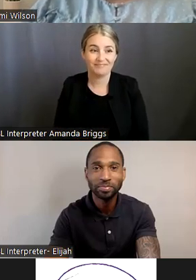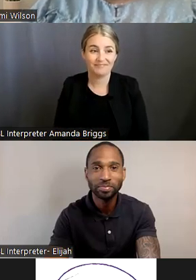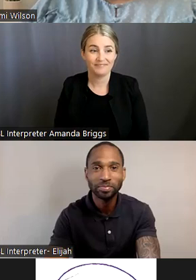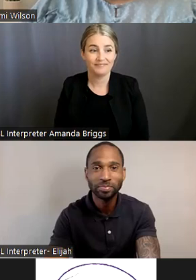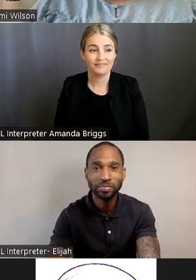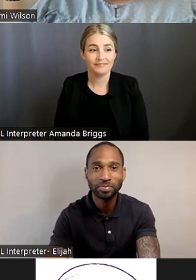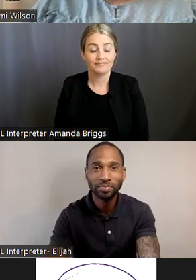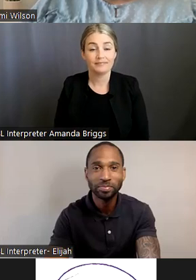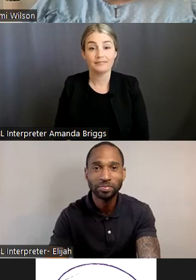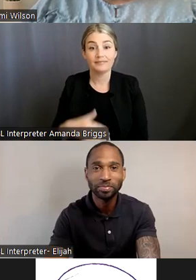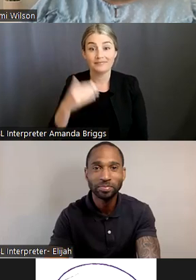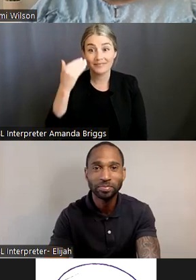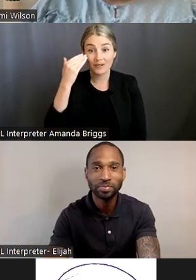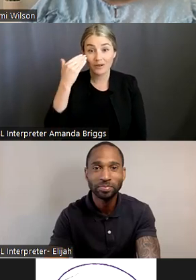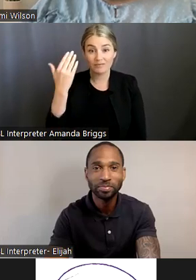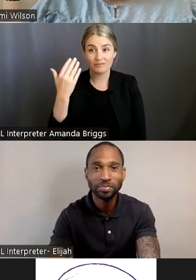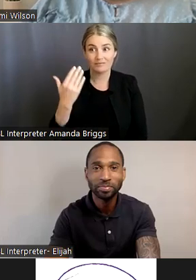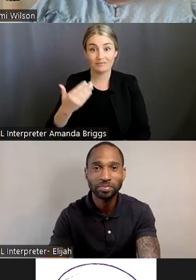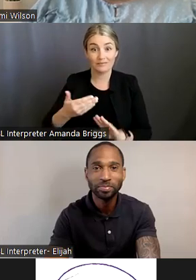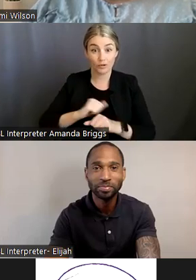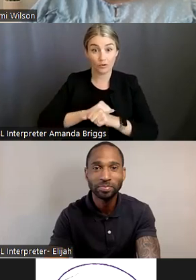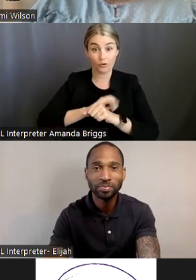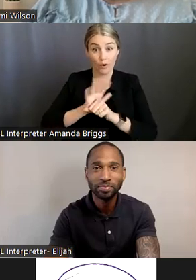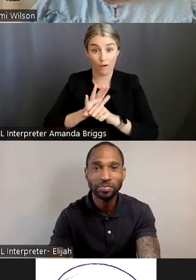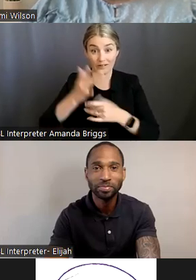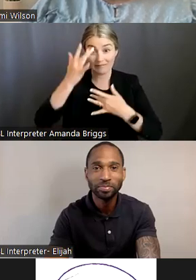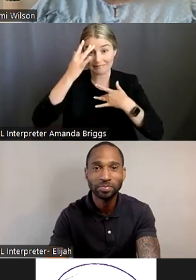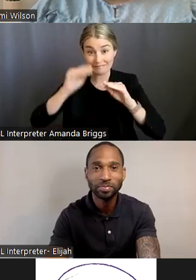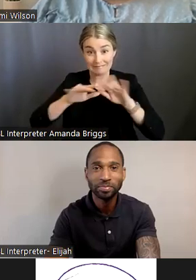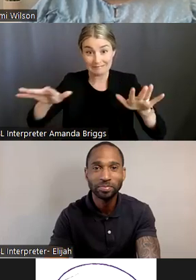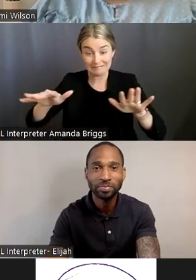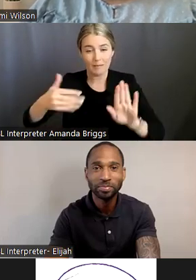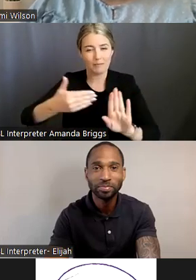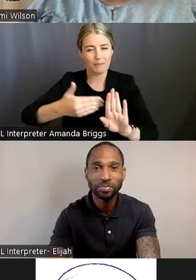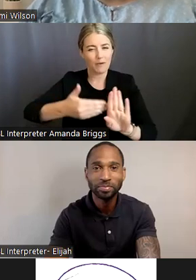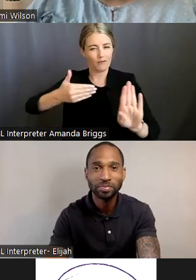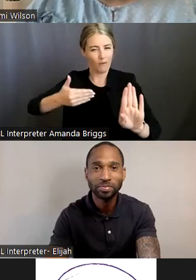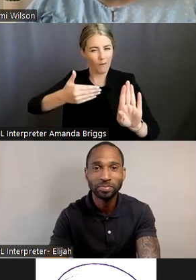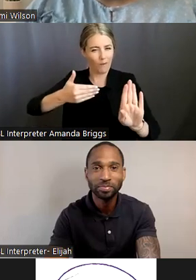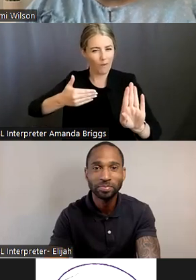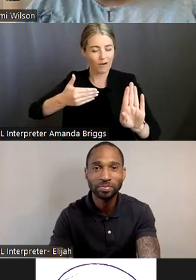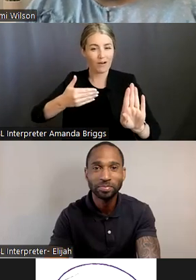the pandemic we were already seeing an increase in opioid overdose deaths,